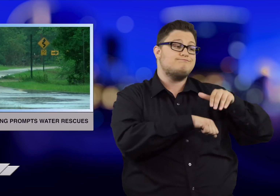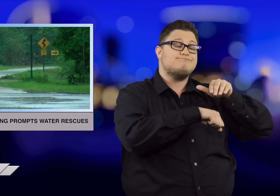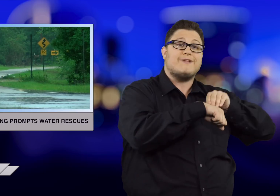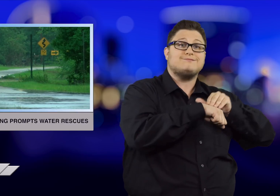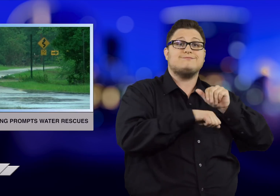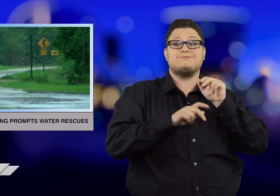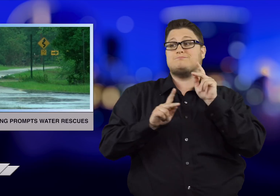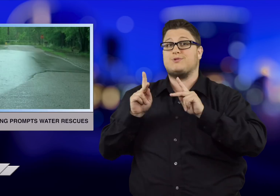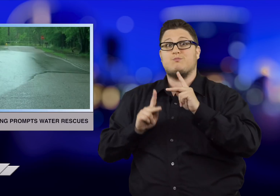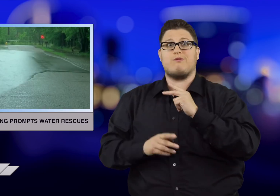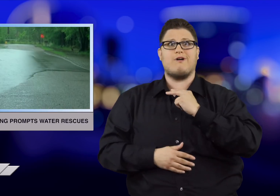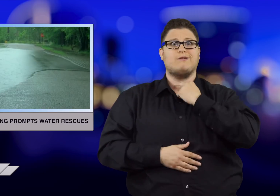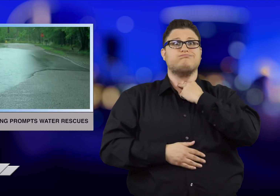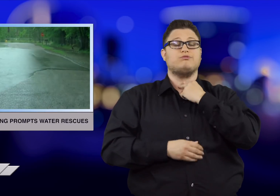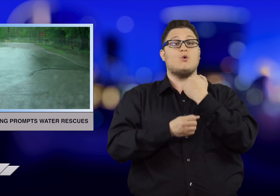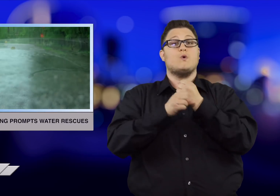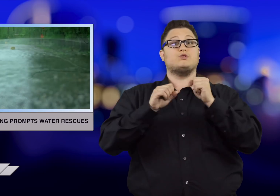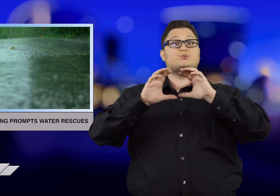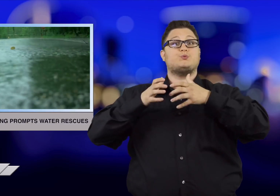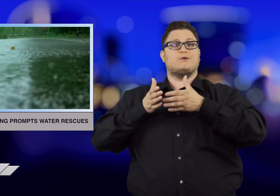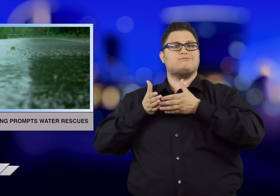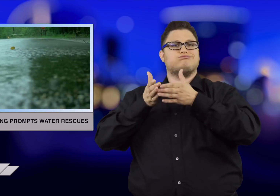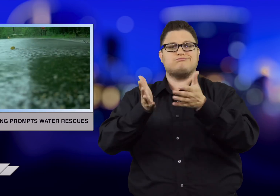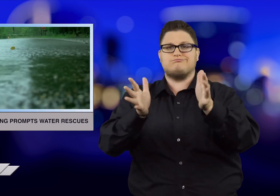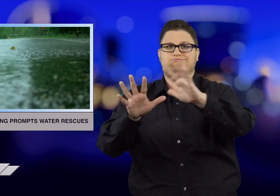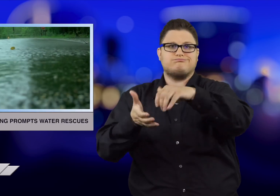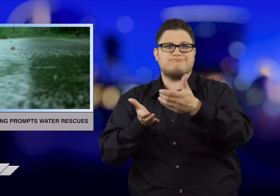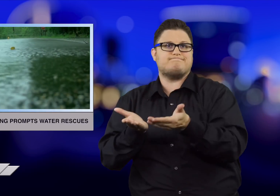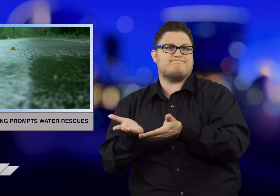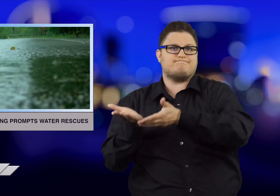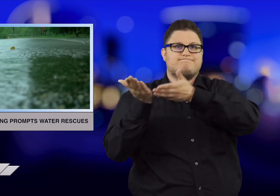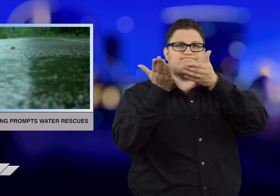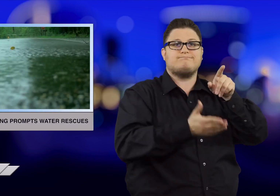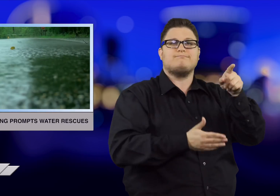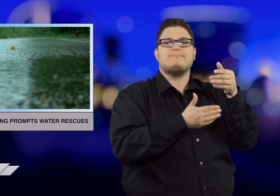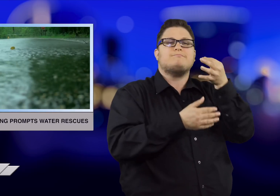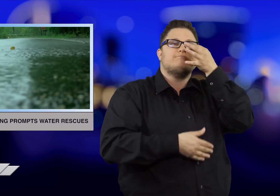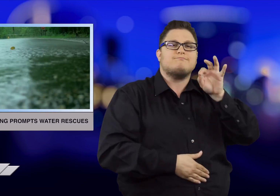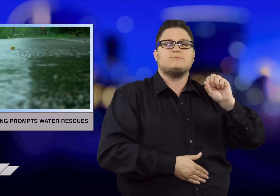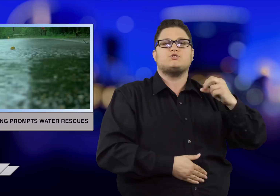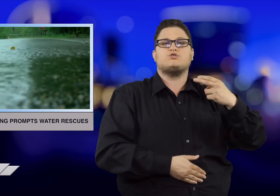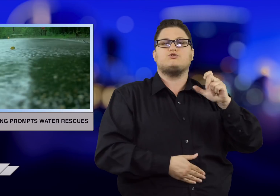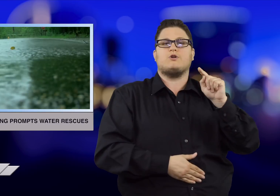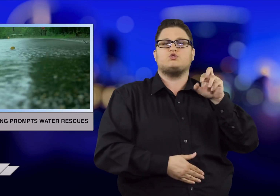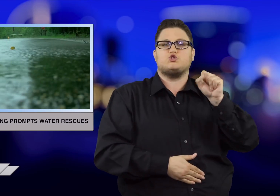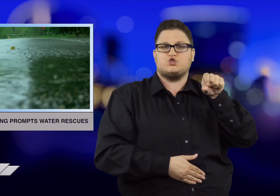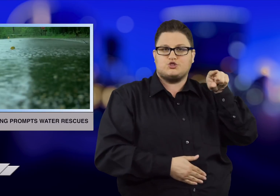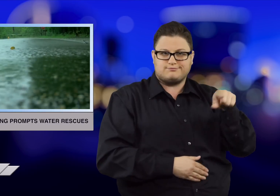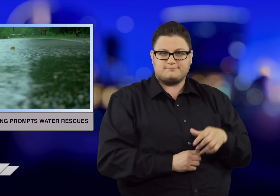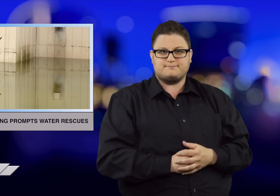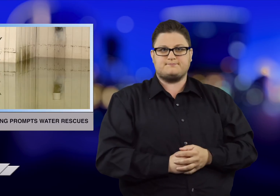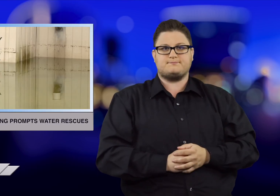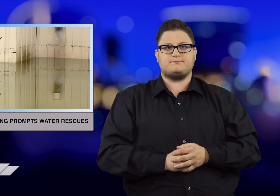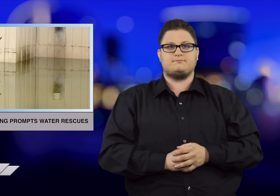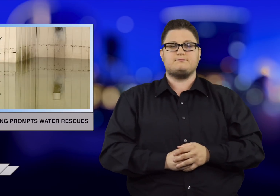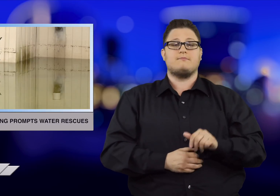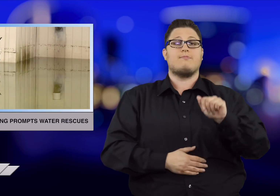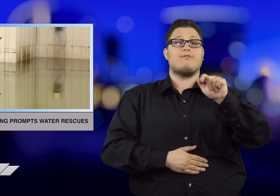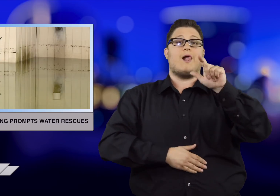First responders carried stranded residents and their pets to nearby shelters.